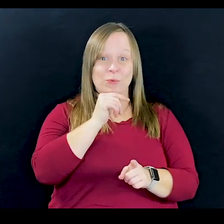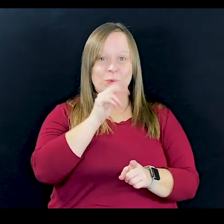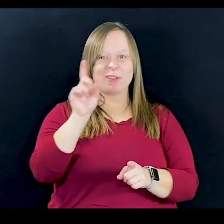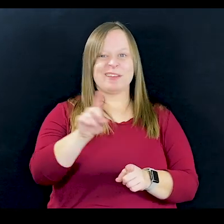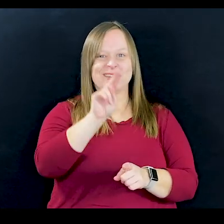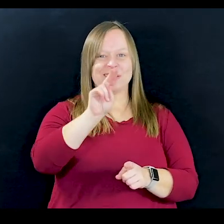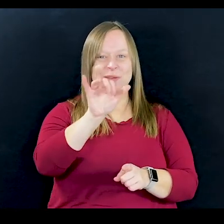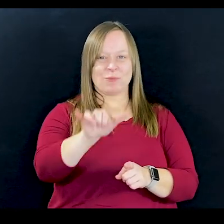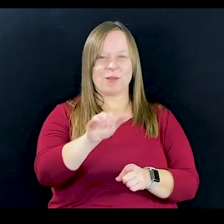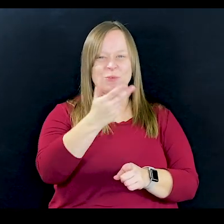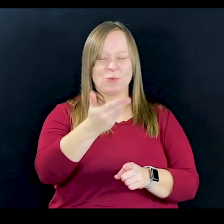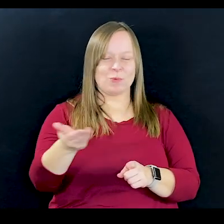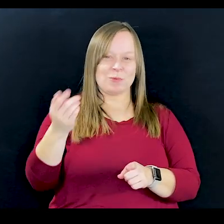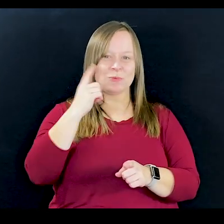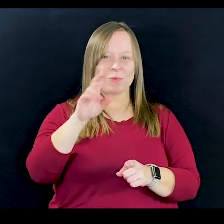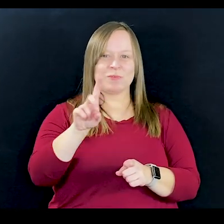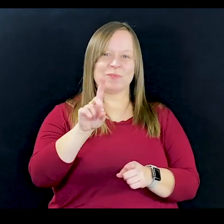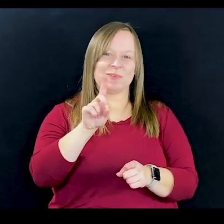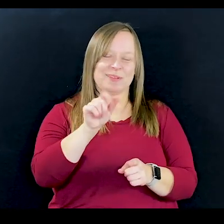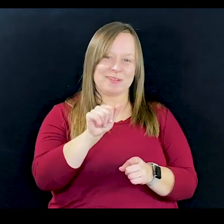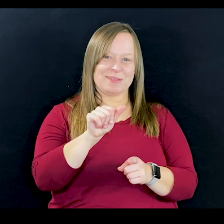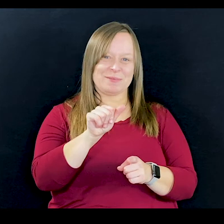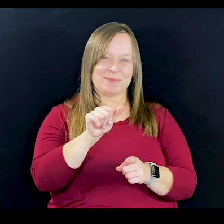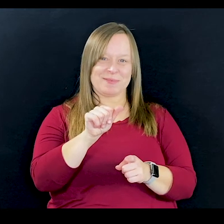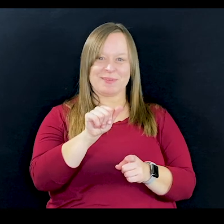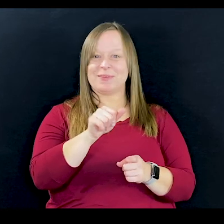has been brought to you by Disability Rights New York, your source for